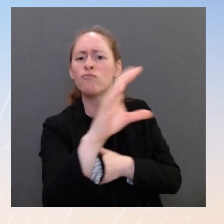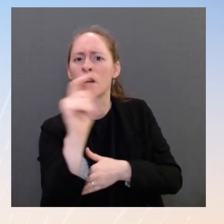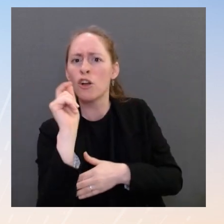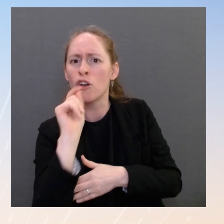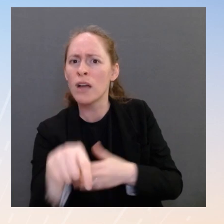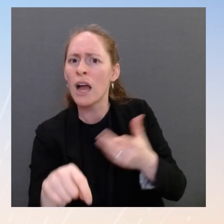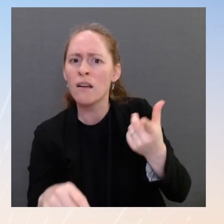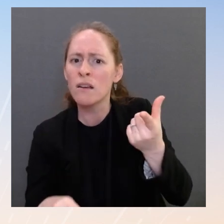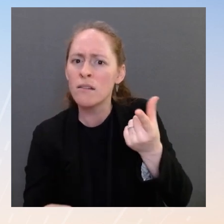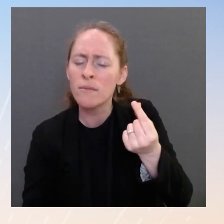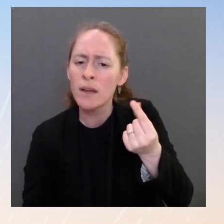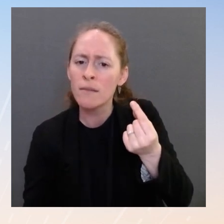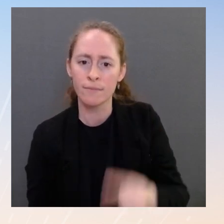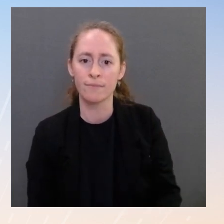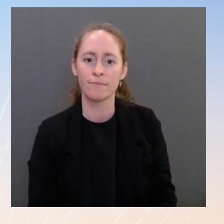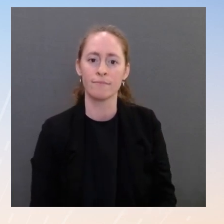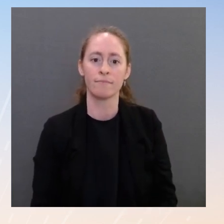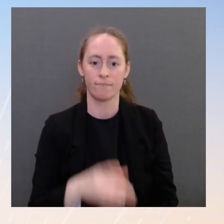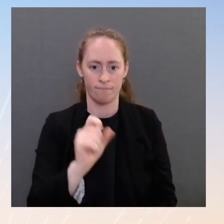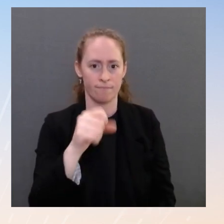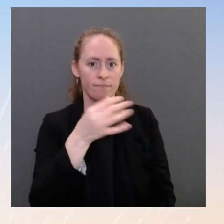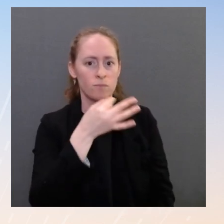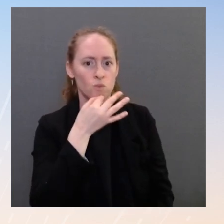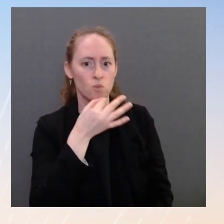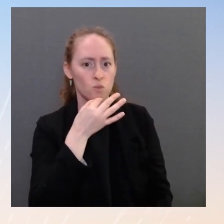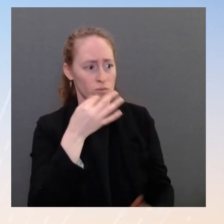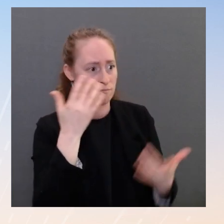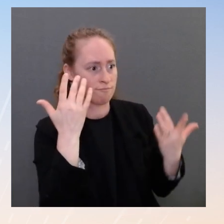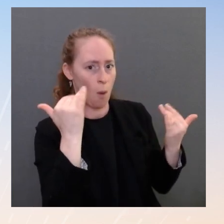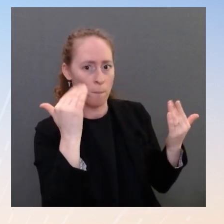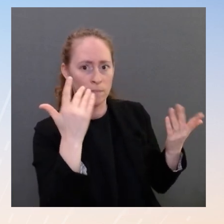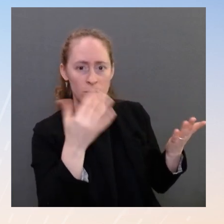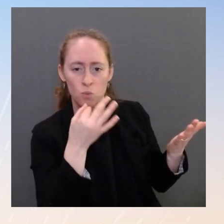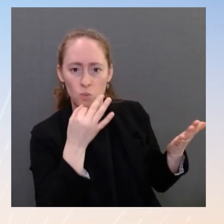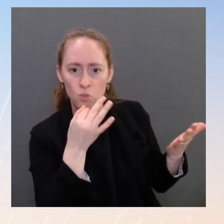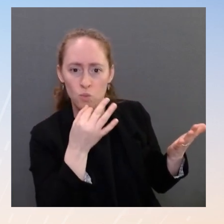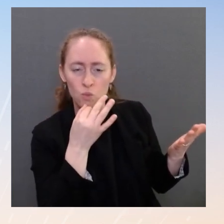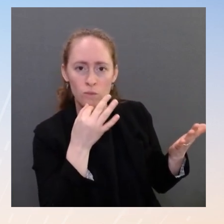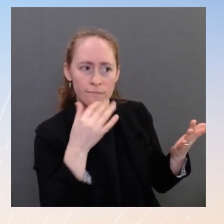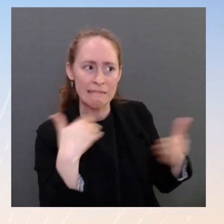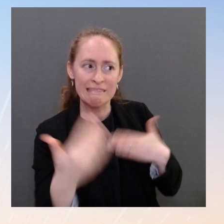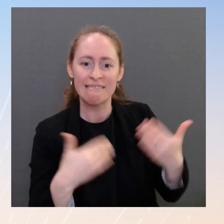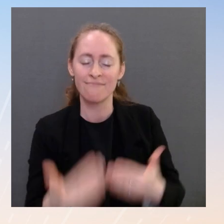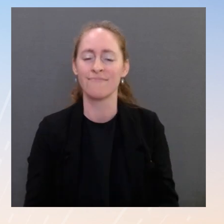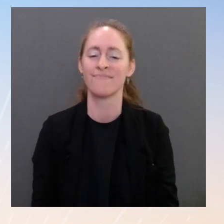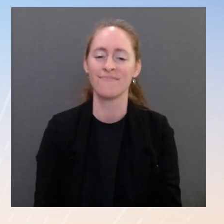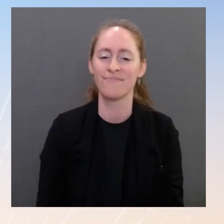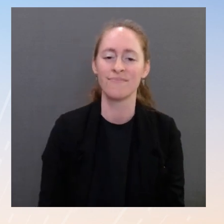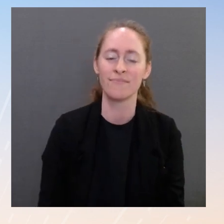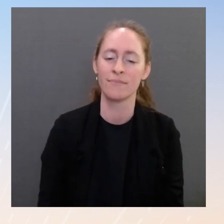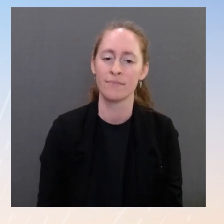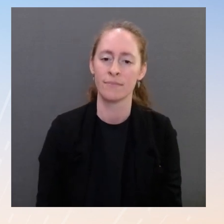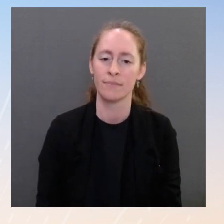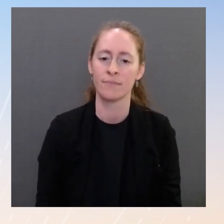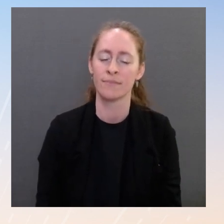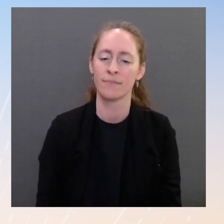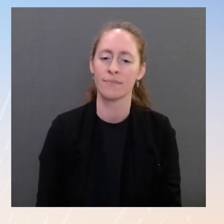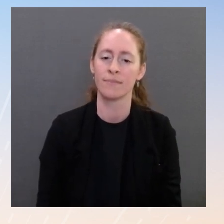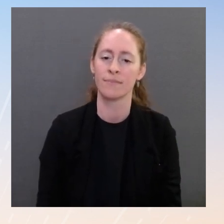As soon as tomorrow, but in the next two days. Go ahead. The Press: Indonesia decided to invite President Zelenskyy